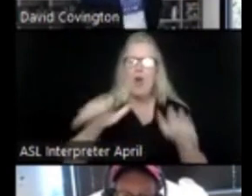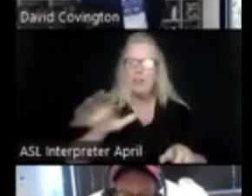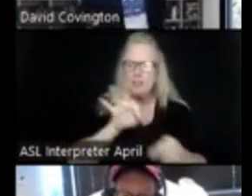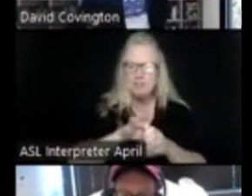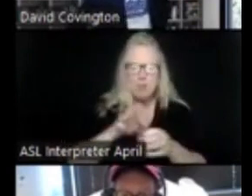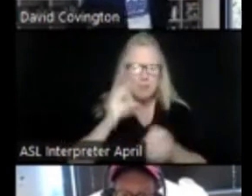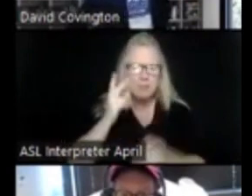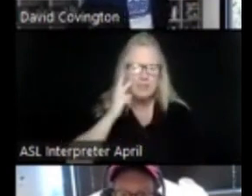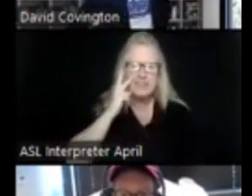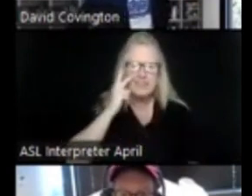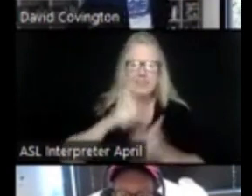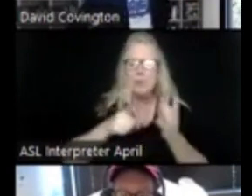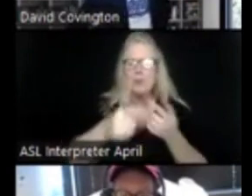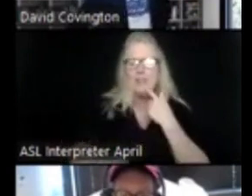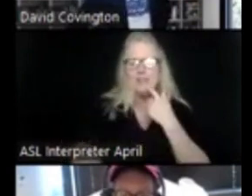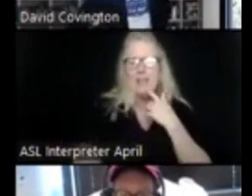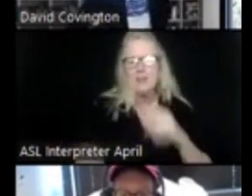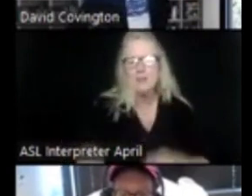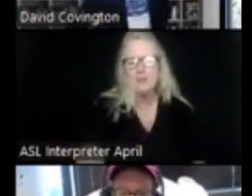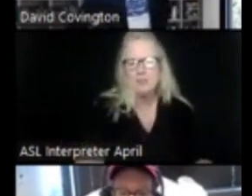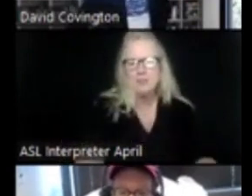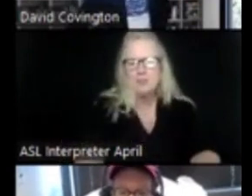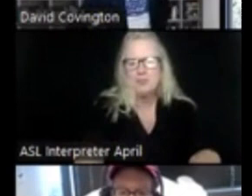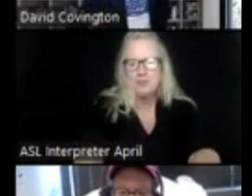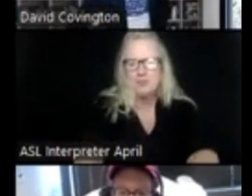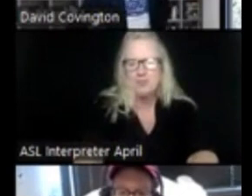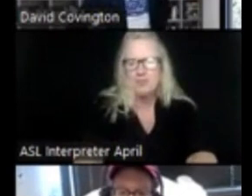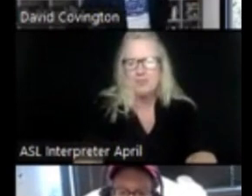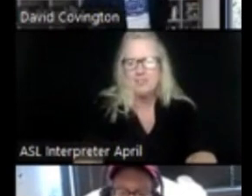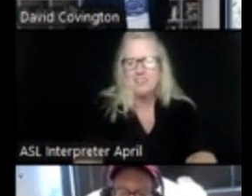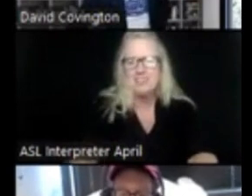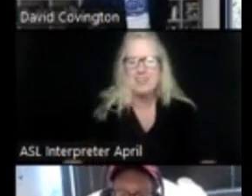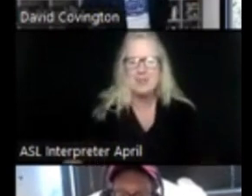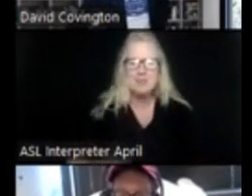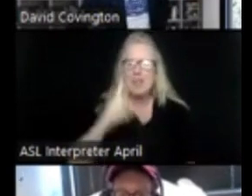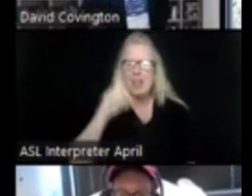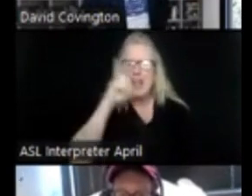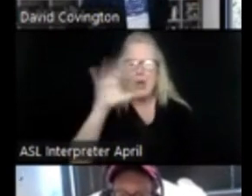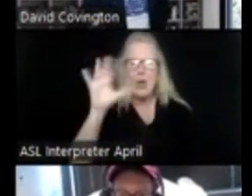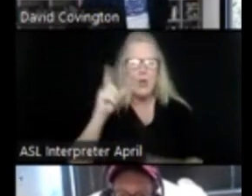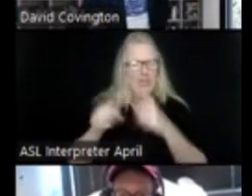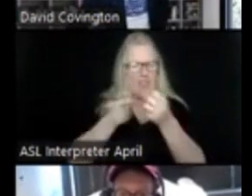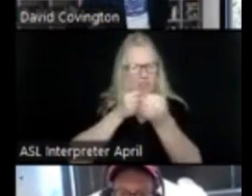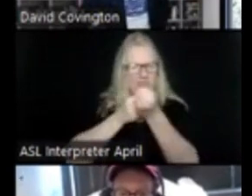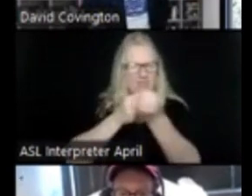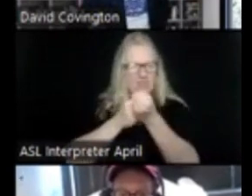LET'S SEE. LOOKS FOR DISCRIMINATION DIARIES. OKAY.